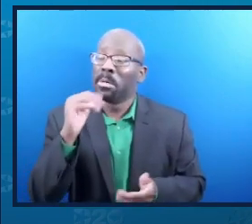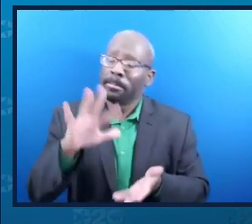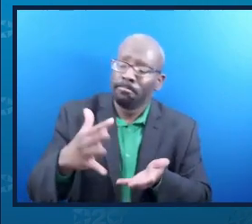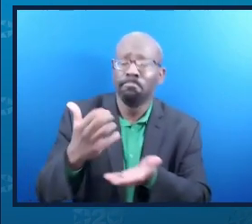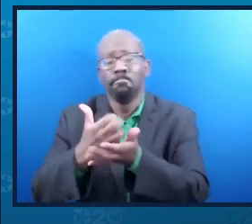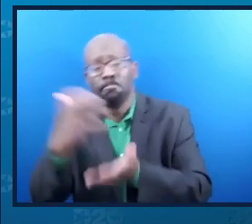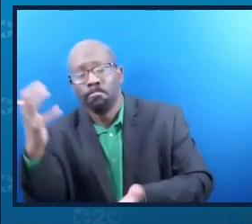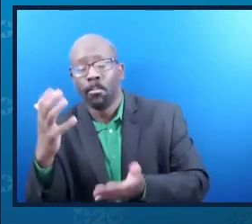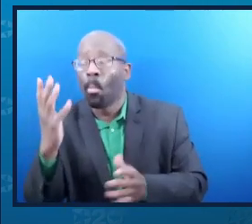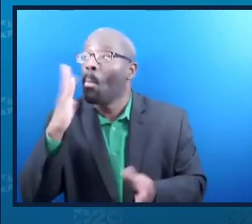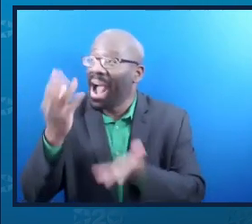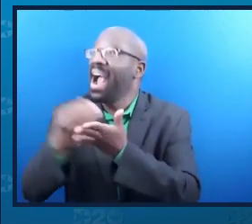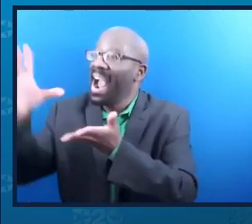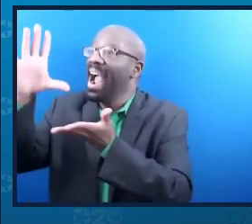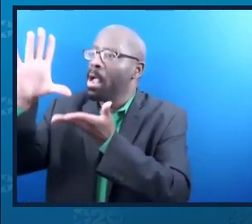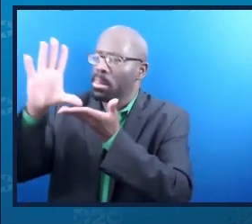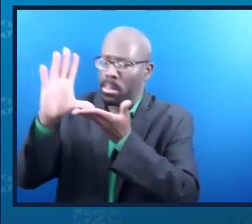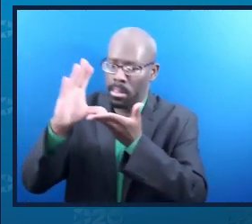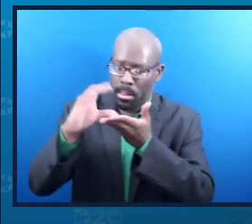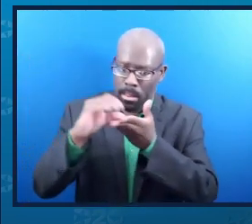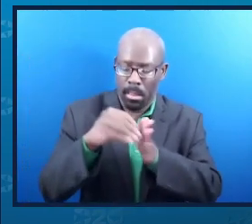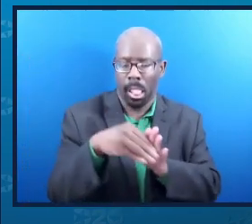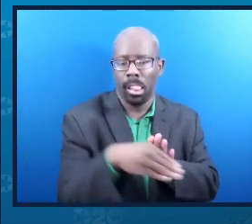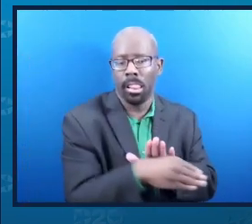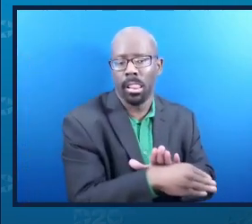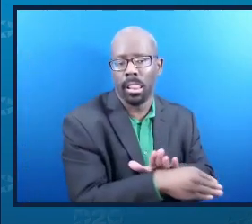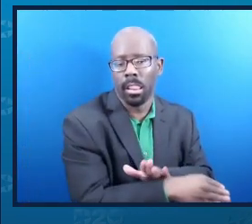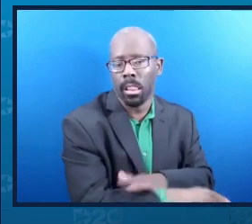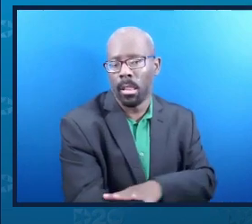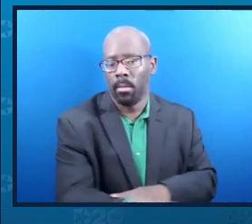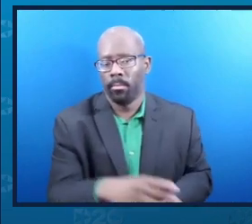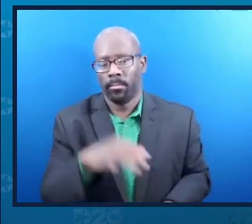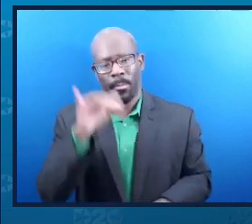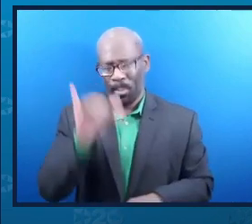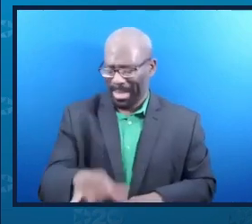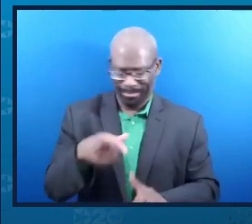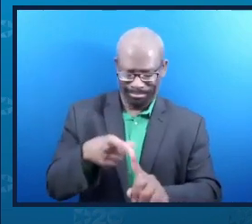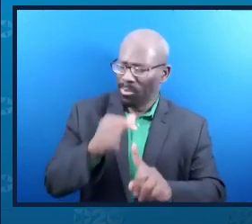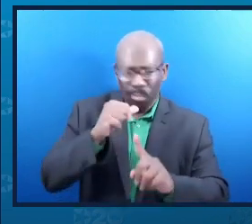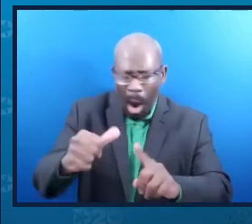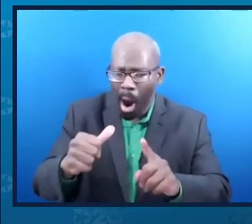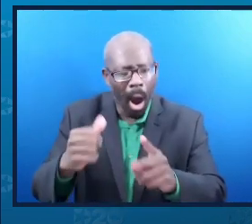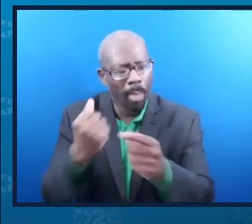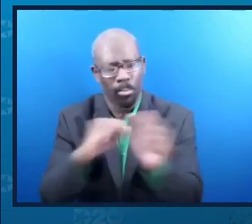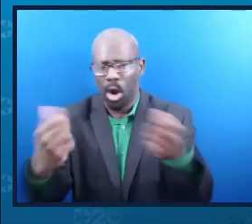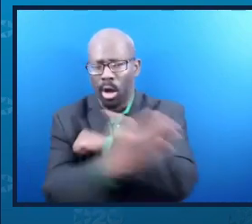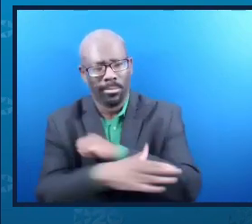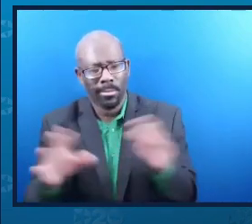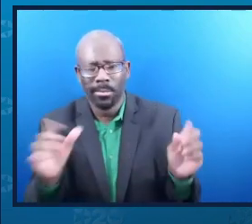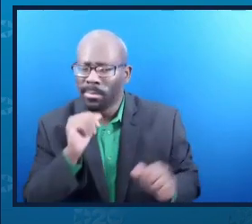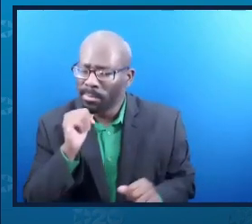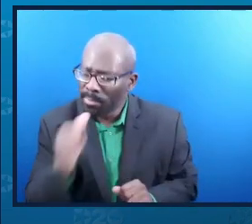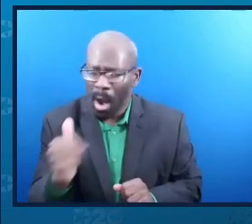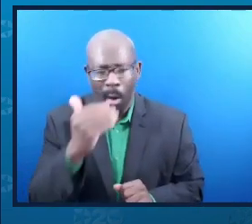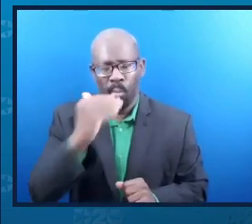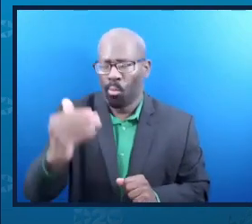THAT IS HOW A DEMOCRACY WITHERS.